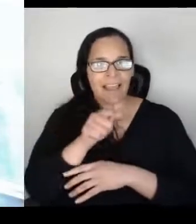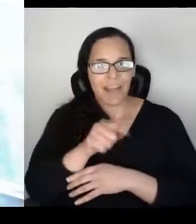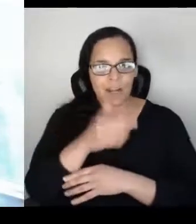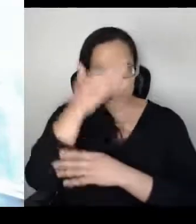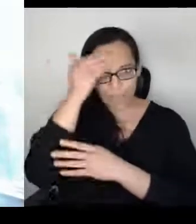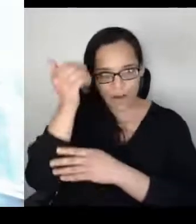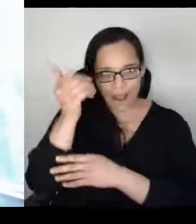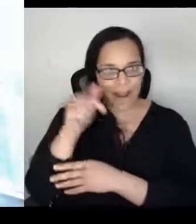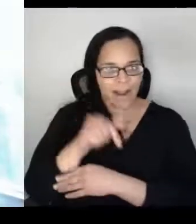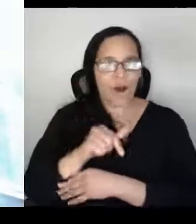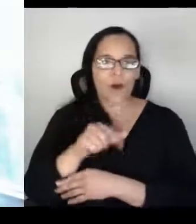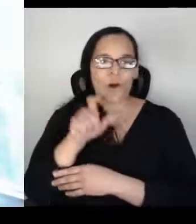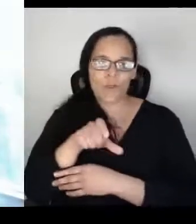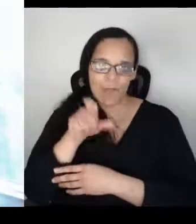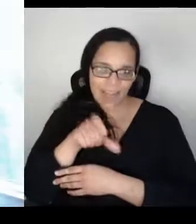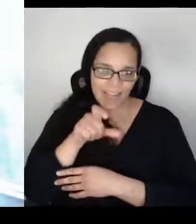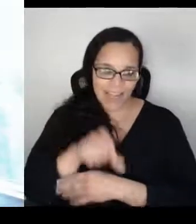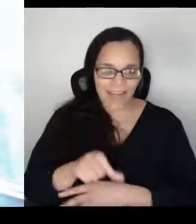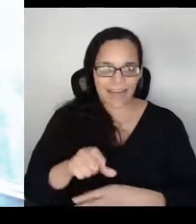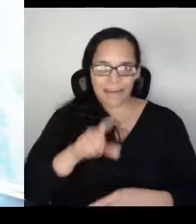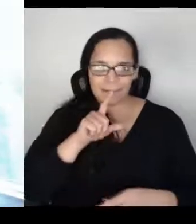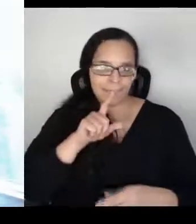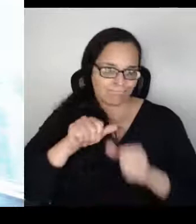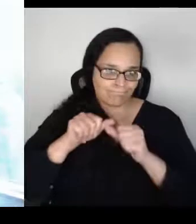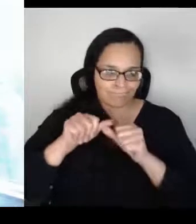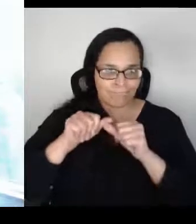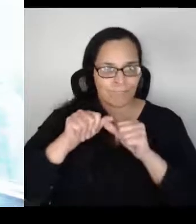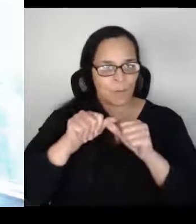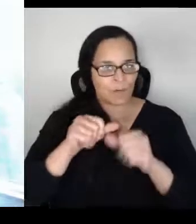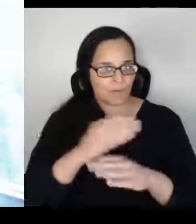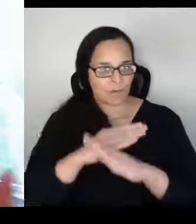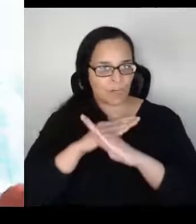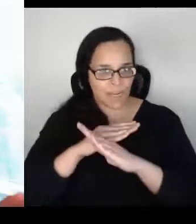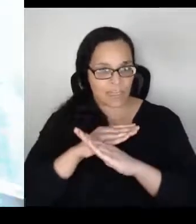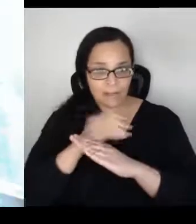not just in the work that they do but in their lives.